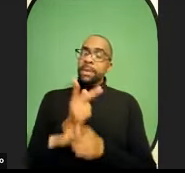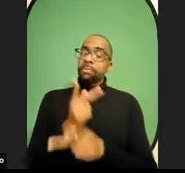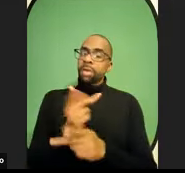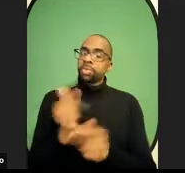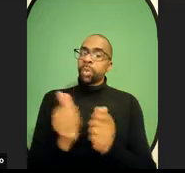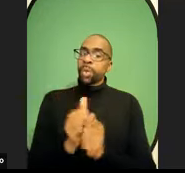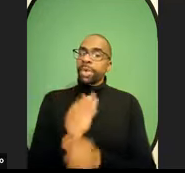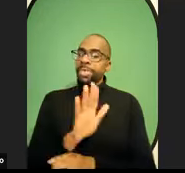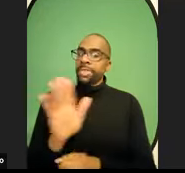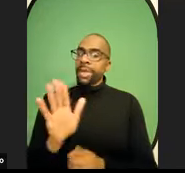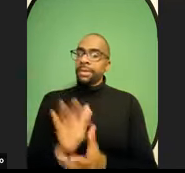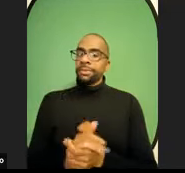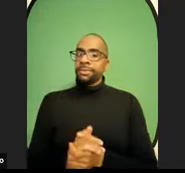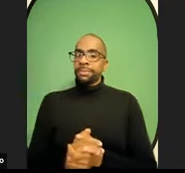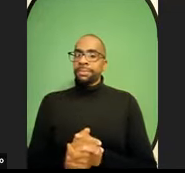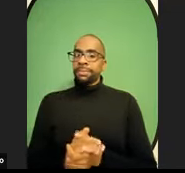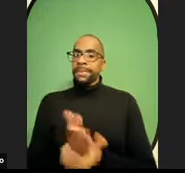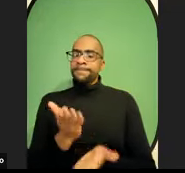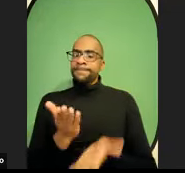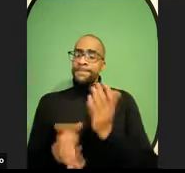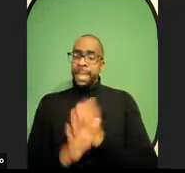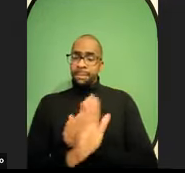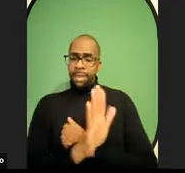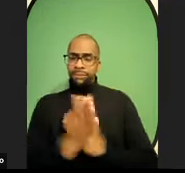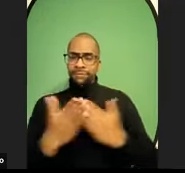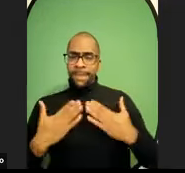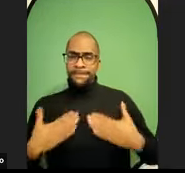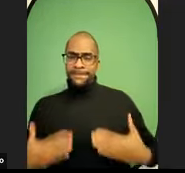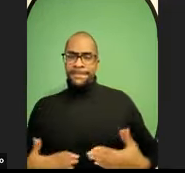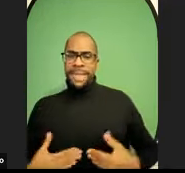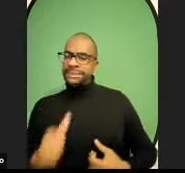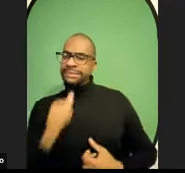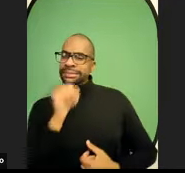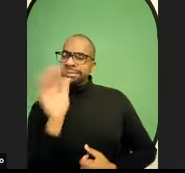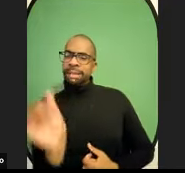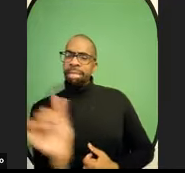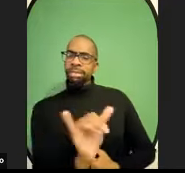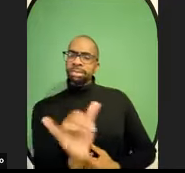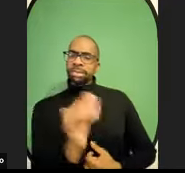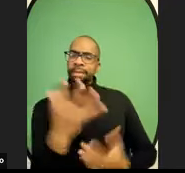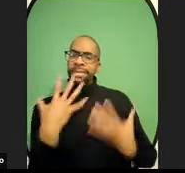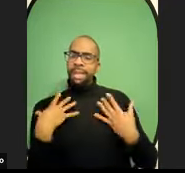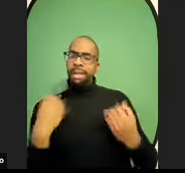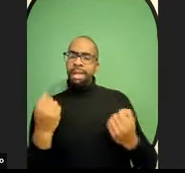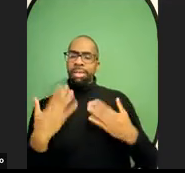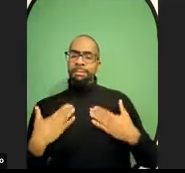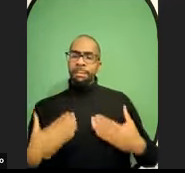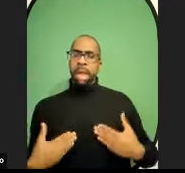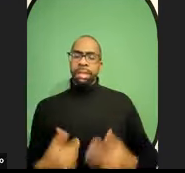child You want to be always extra cautious You want to be always extra cautious with them, knowing that they may not have as good immunity as somebody else. was Uh huh